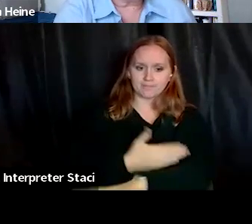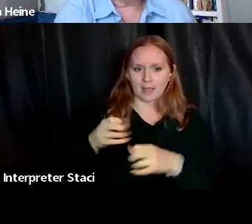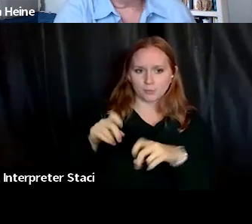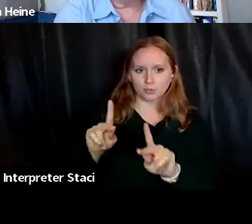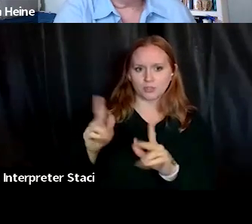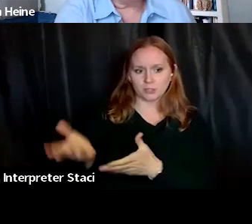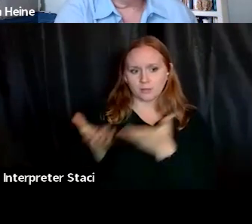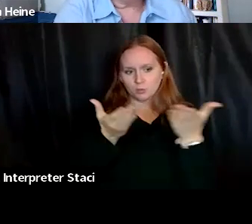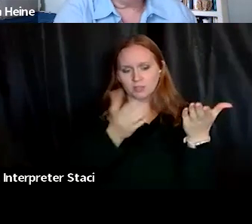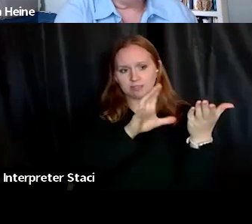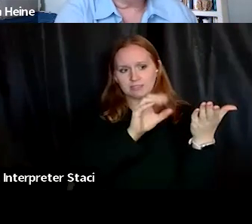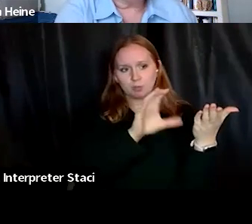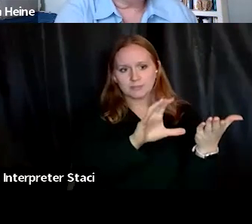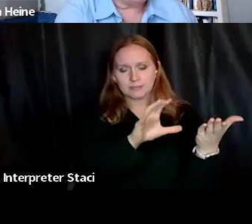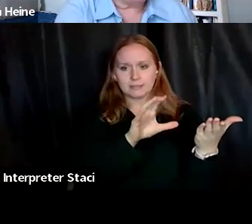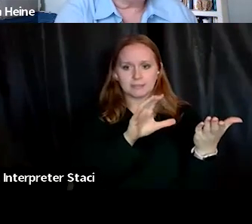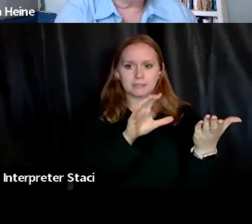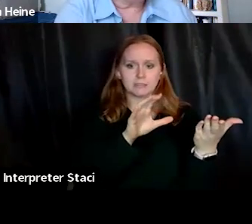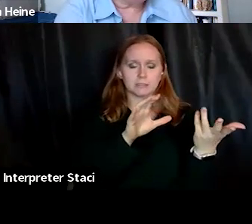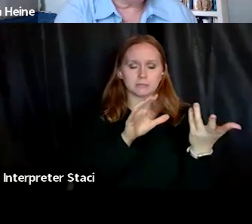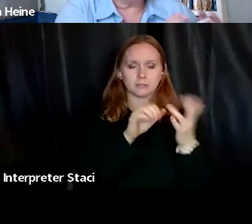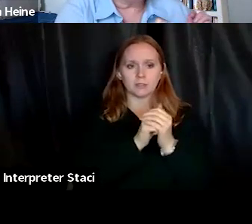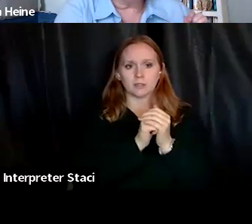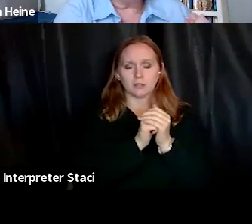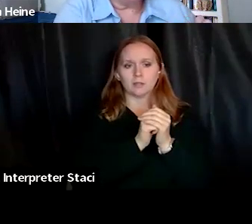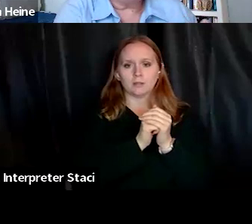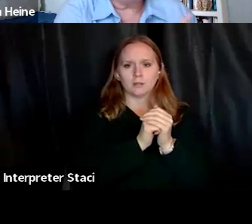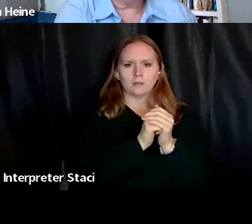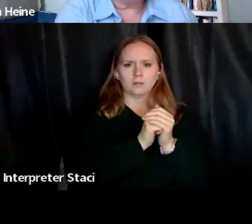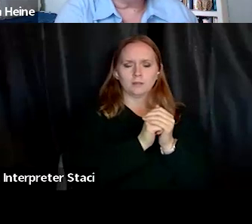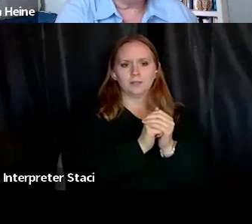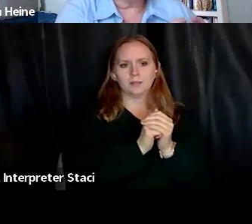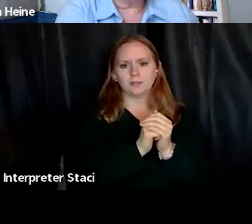What kind of takeaway do you have for doing that? Like a tip or a reason